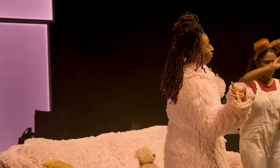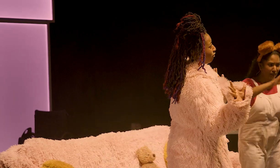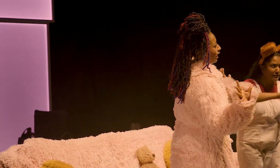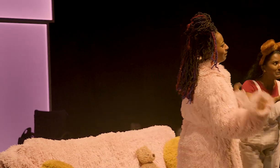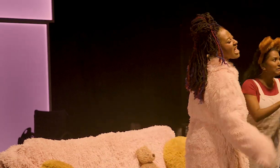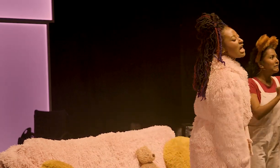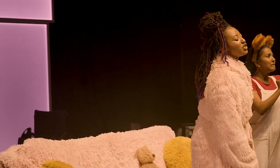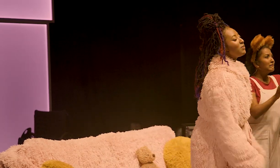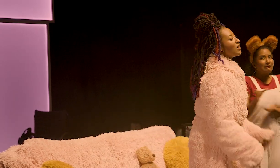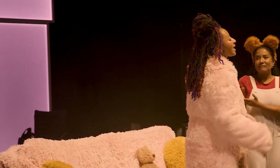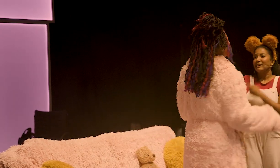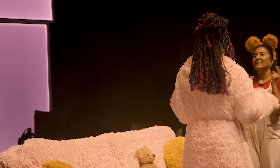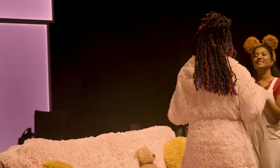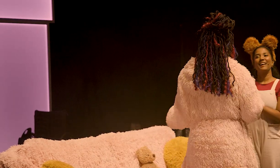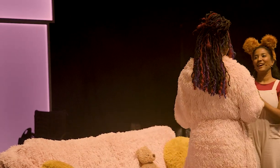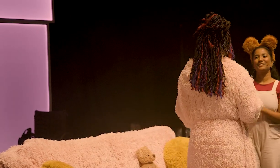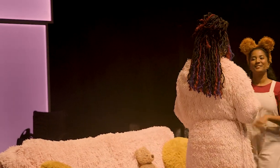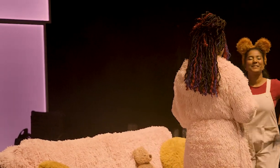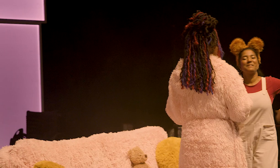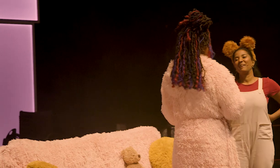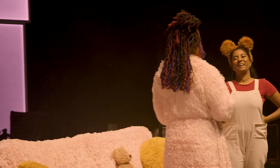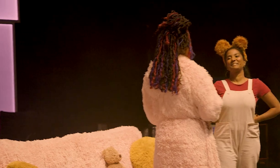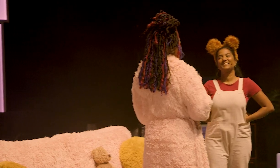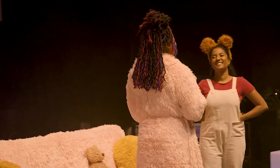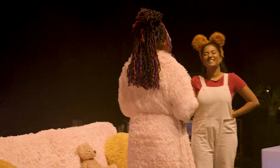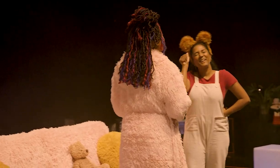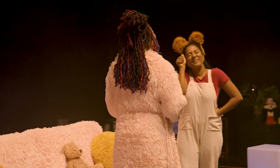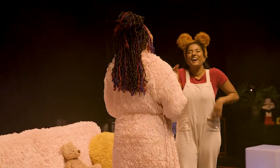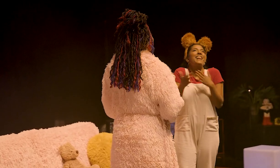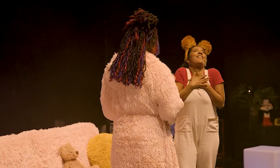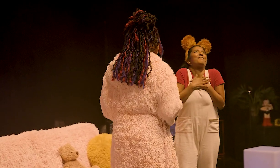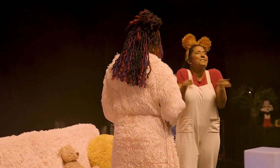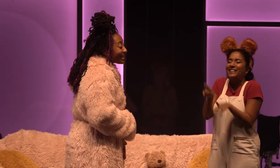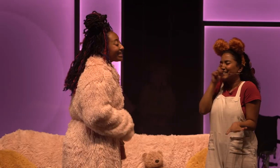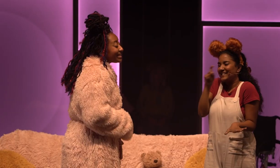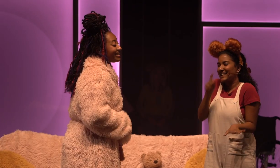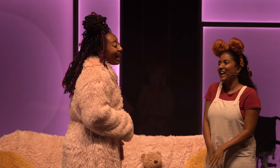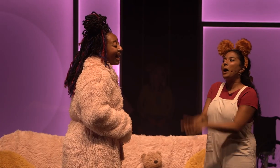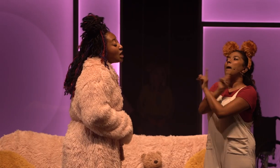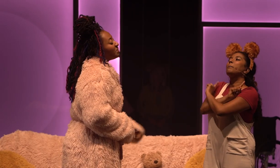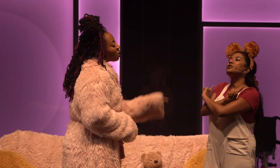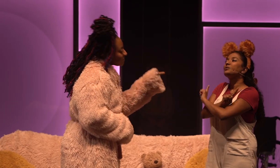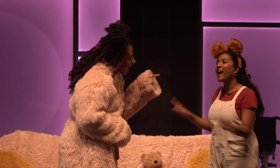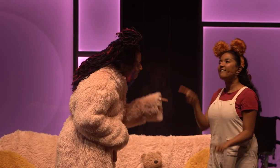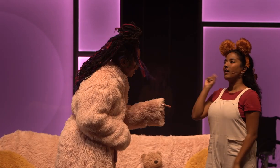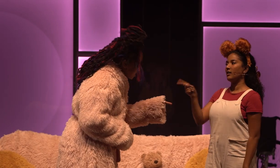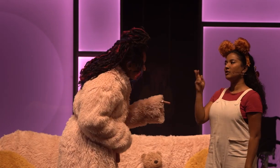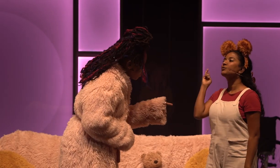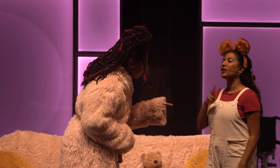cream and she was like [POSH ACCENT] 'Sash, babes, you know I love you like a sister, but don't ever pull that shit again.'